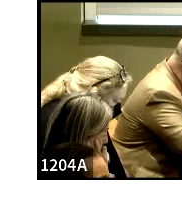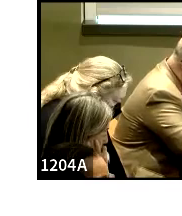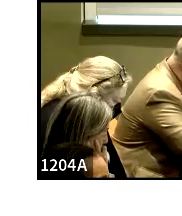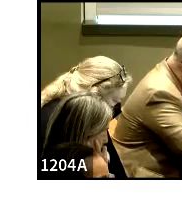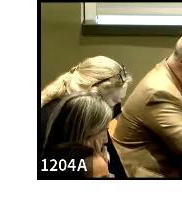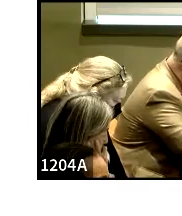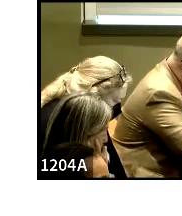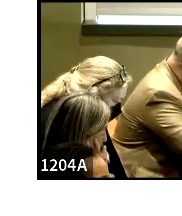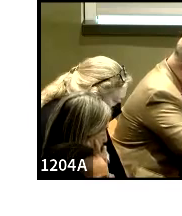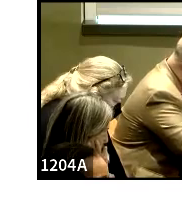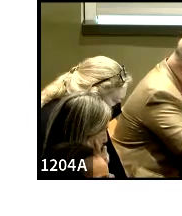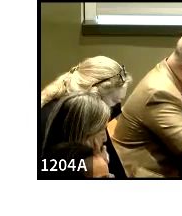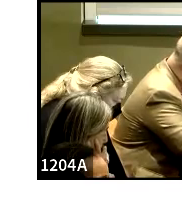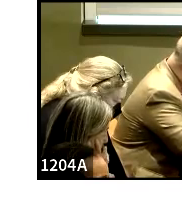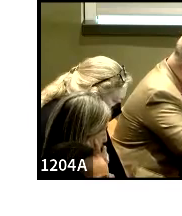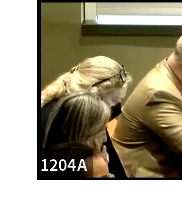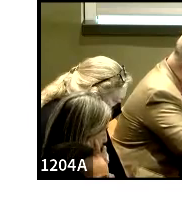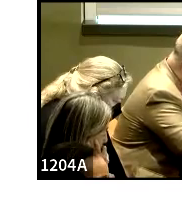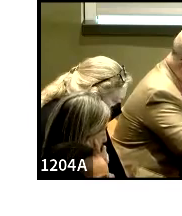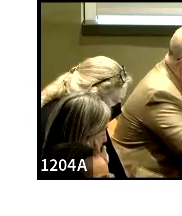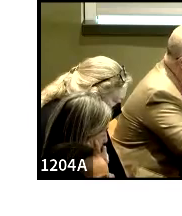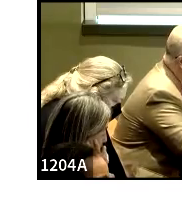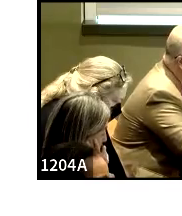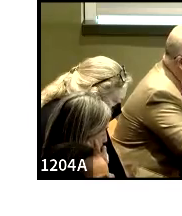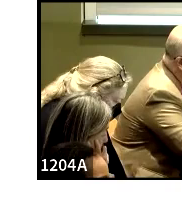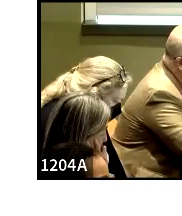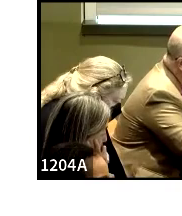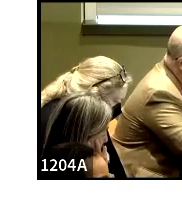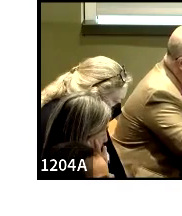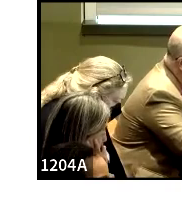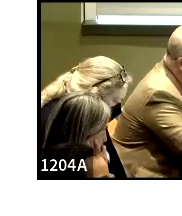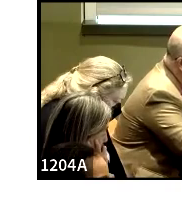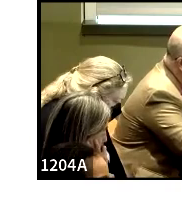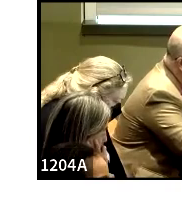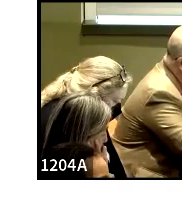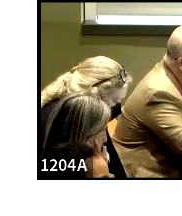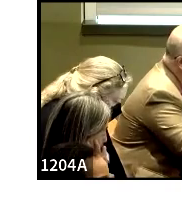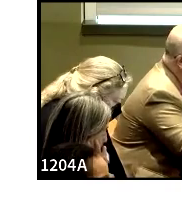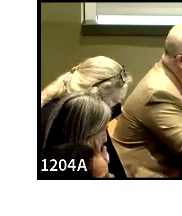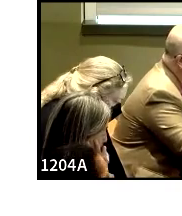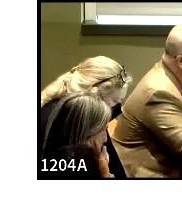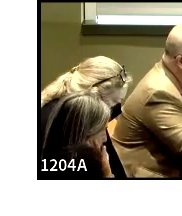As an example, as you were talking, I'm thinking about ACEs and prevention, understanding